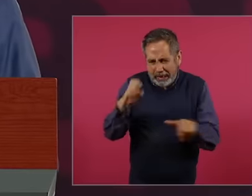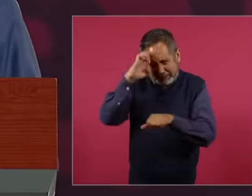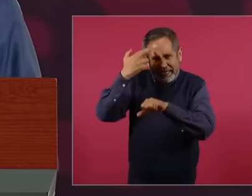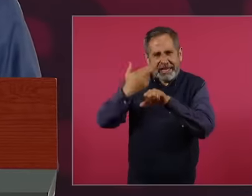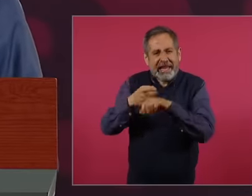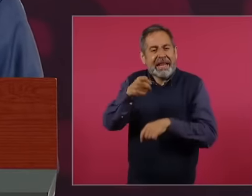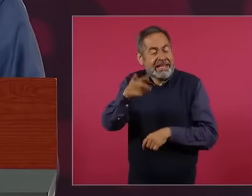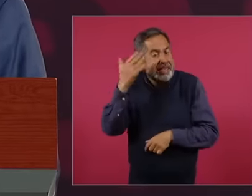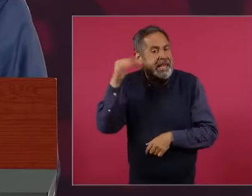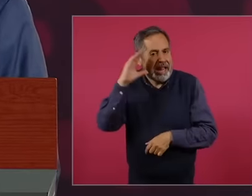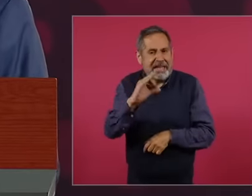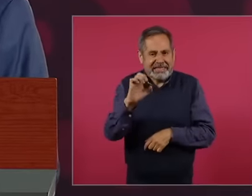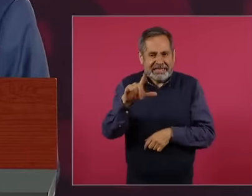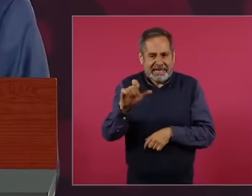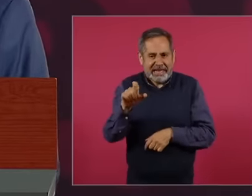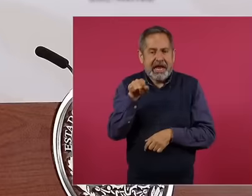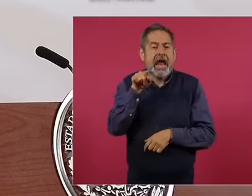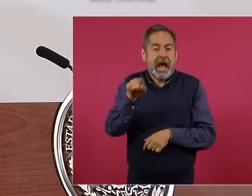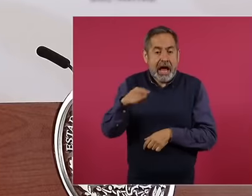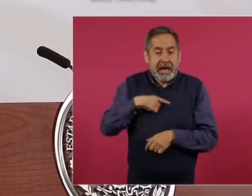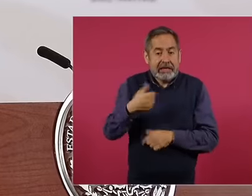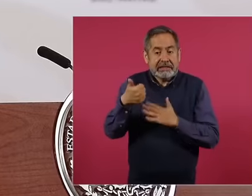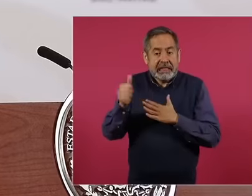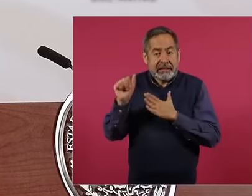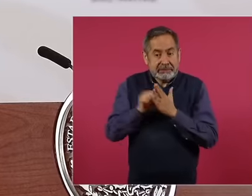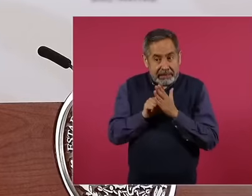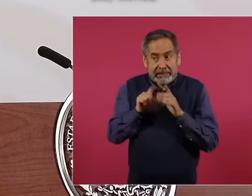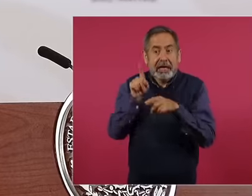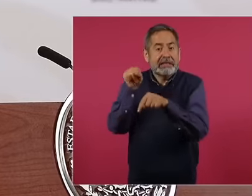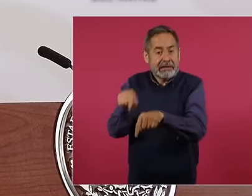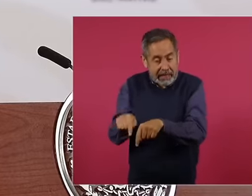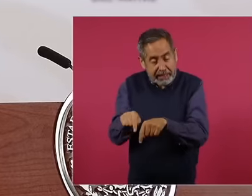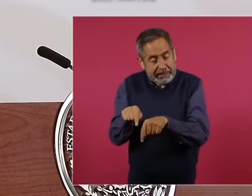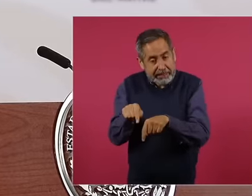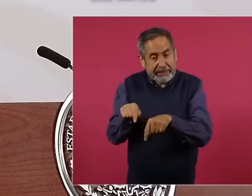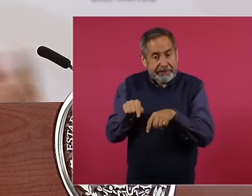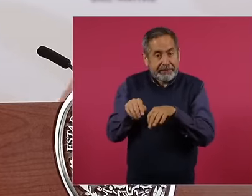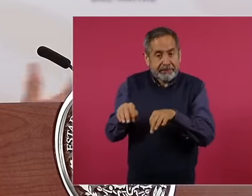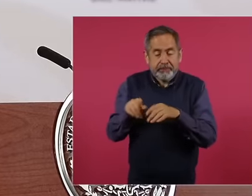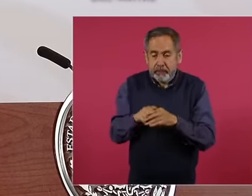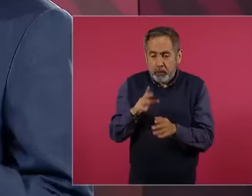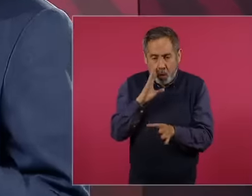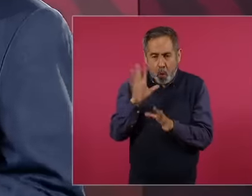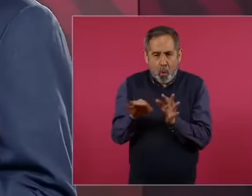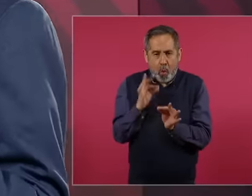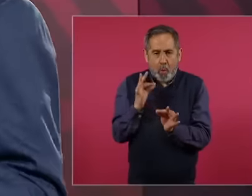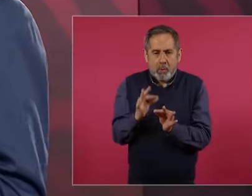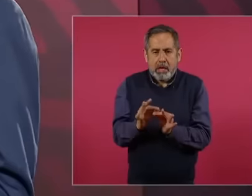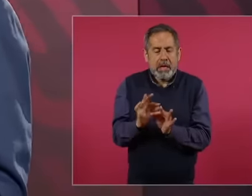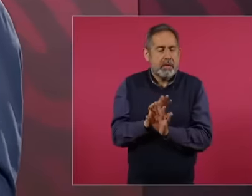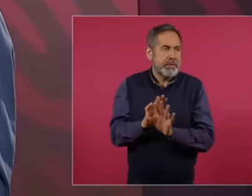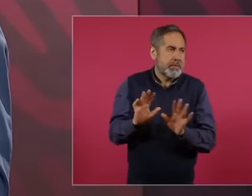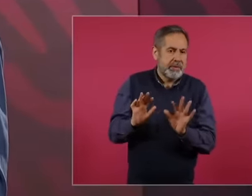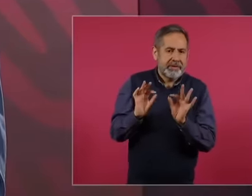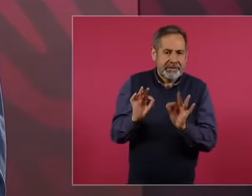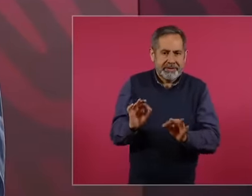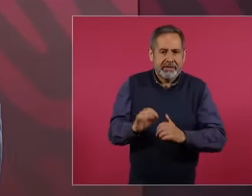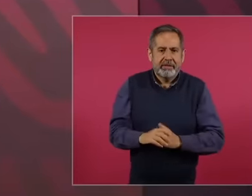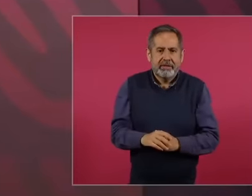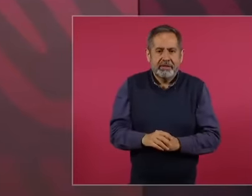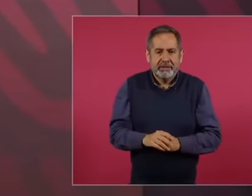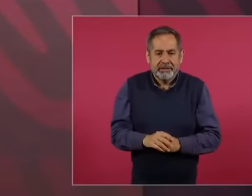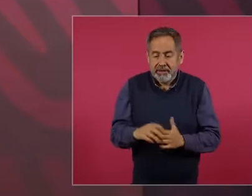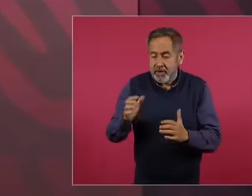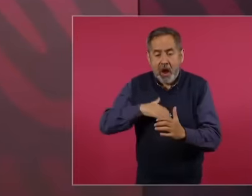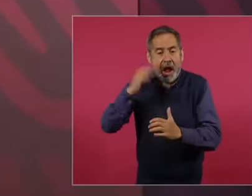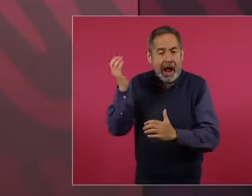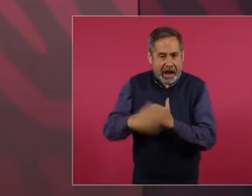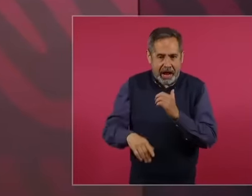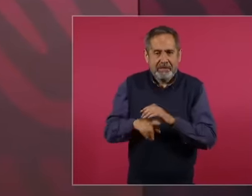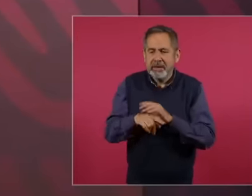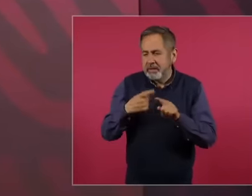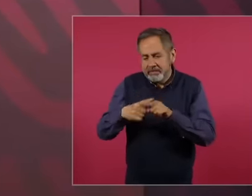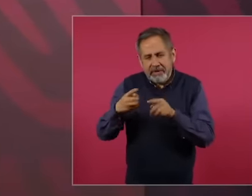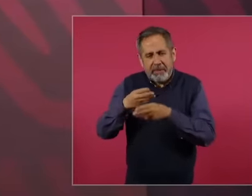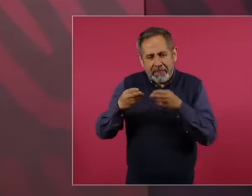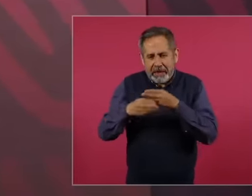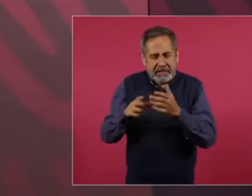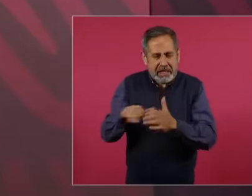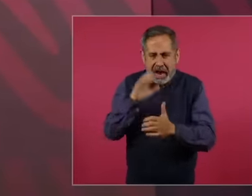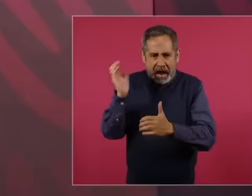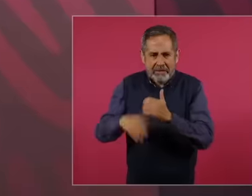there I was there for 6 months, I completed that, I finished the subjects and I already did the